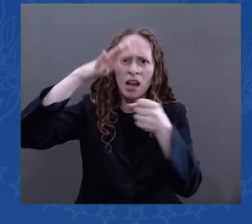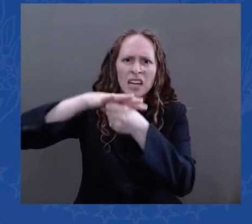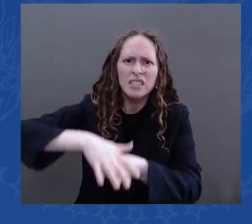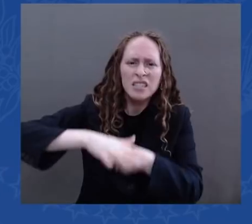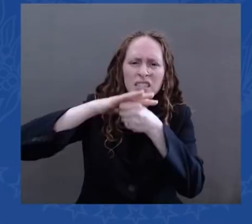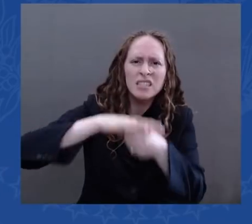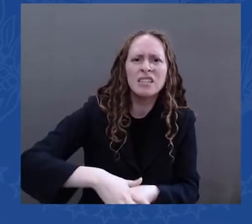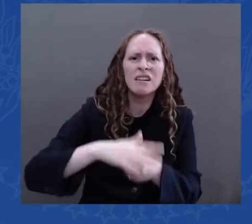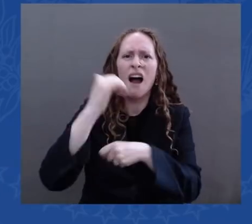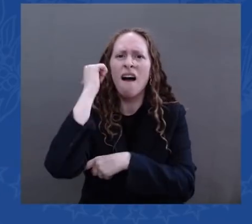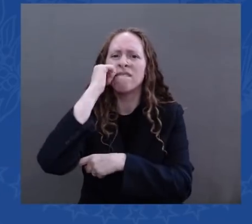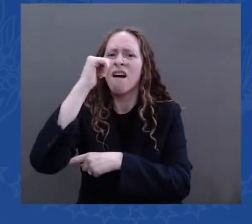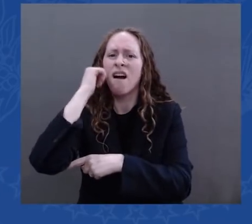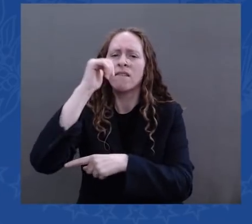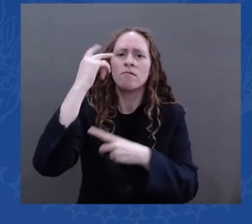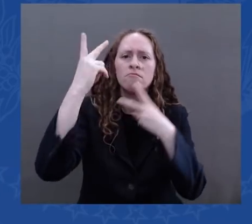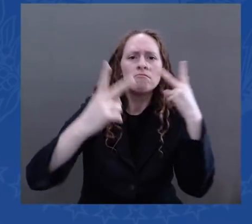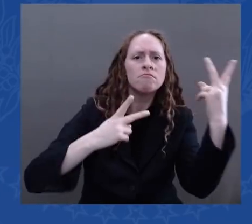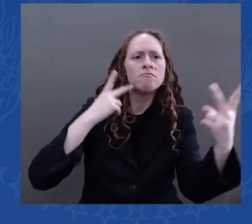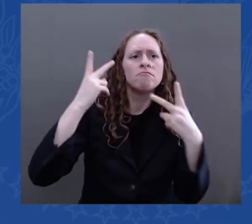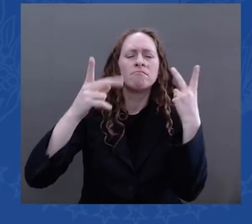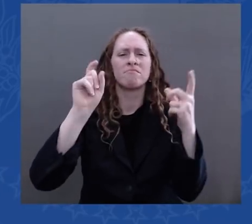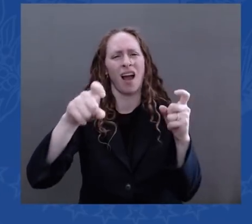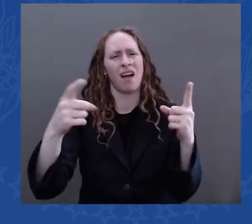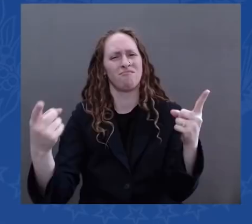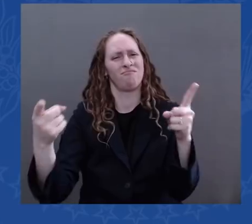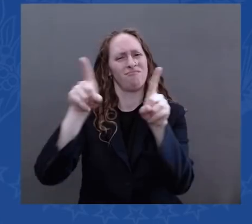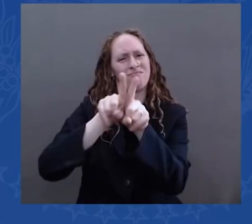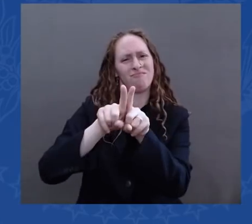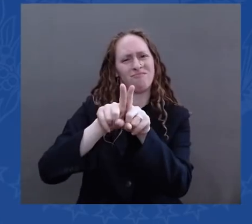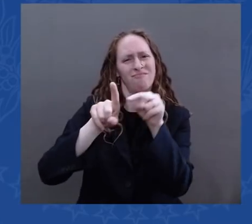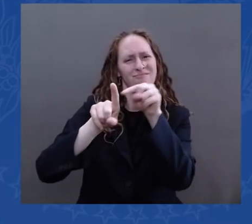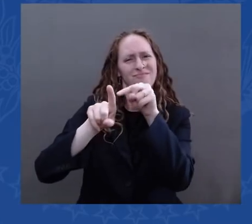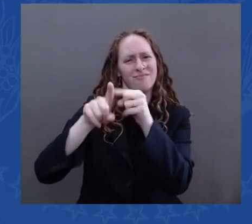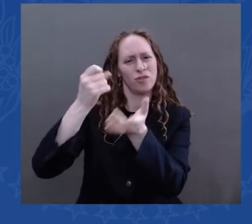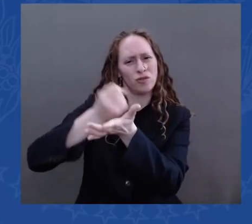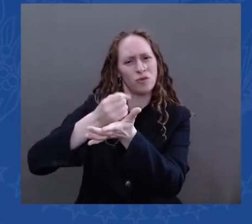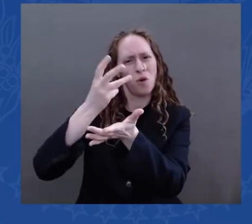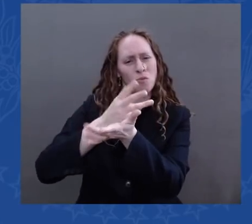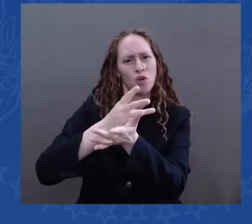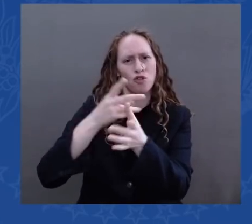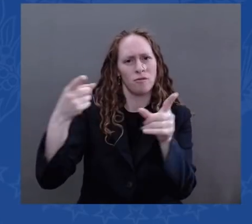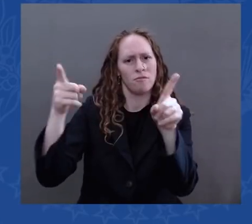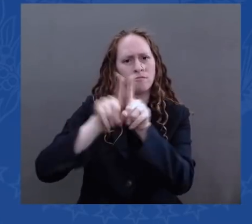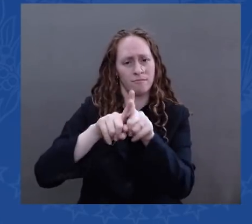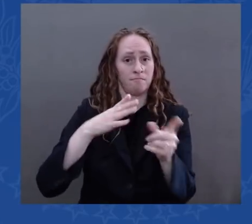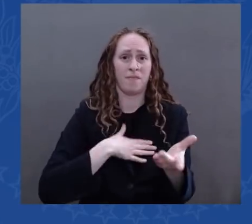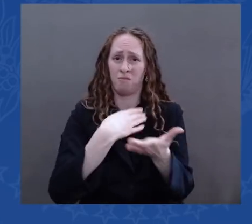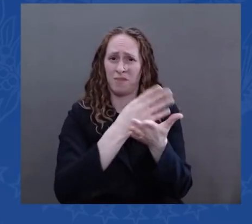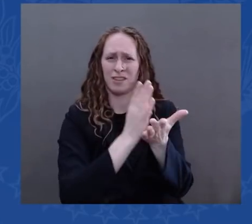There's a -- and it all works. If you see these community intervention programs, they work. They actually reduce crime.